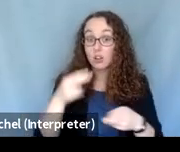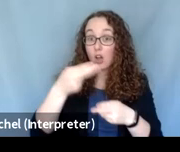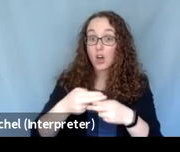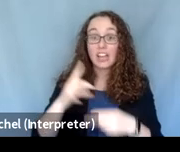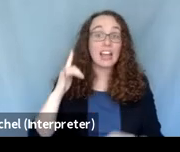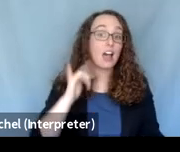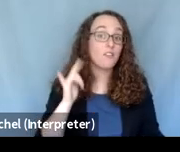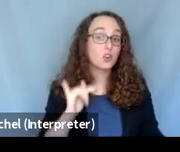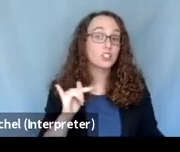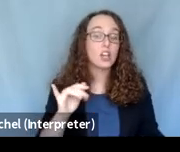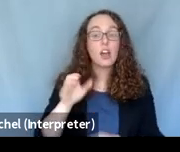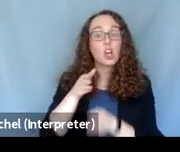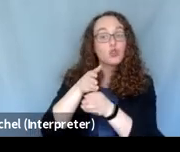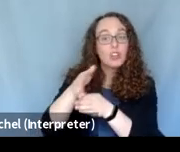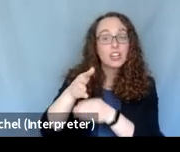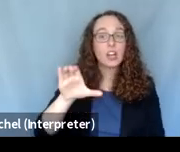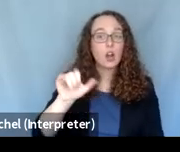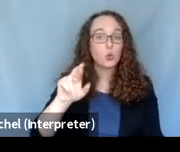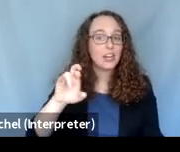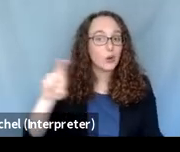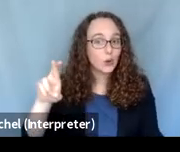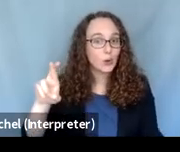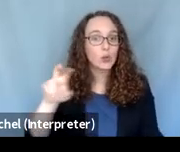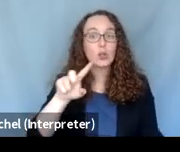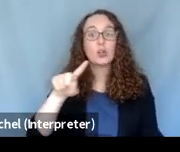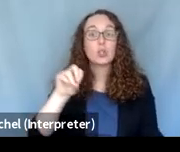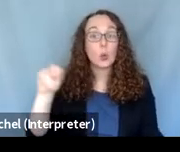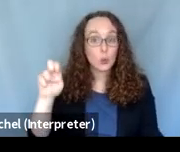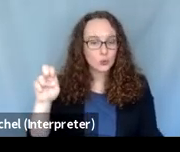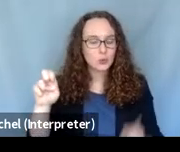websites to you. On California Career Zone there are